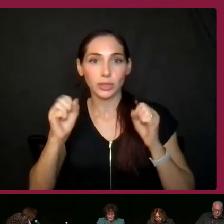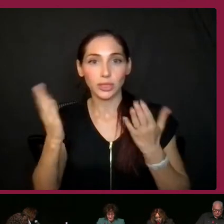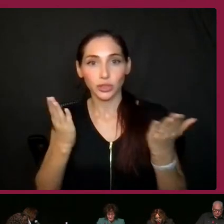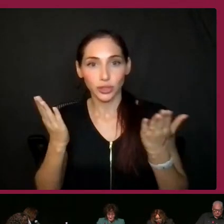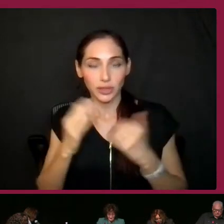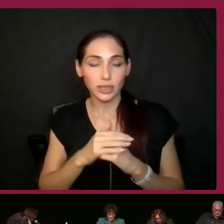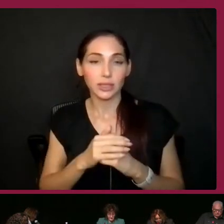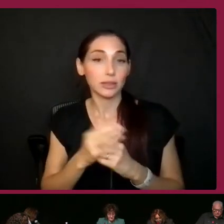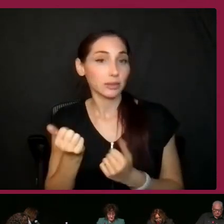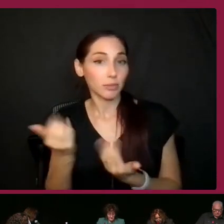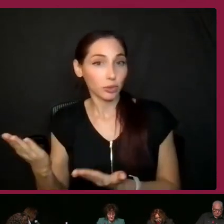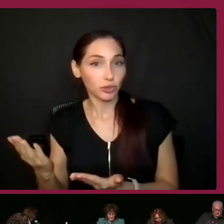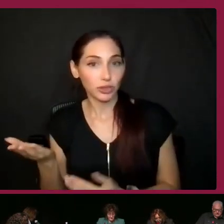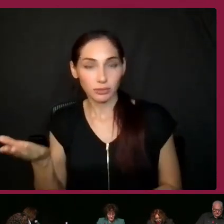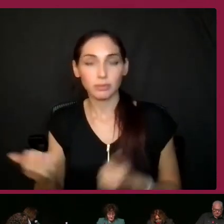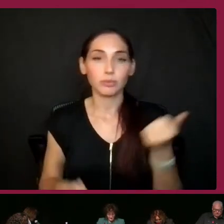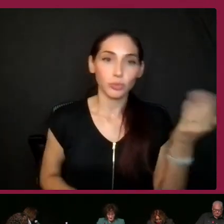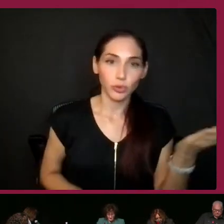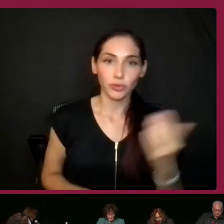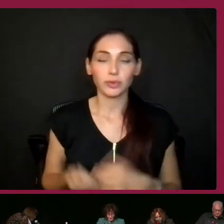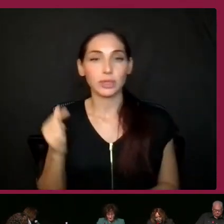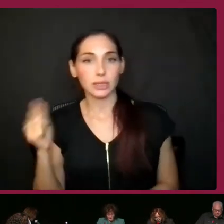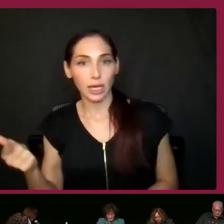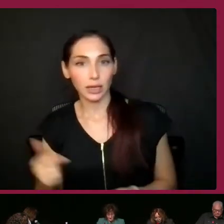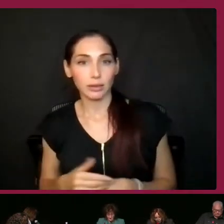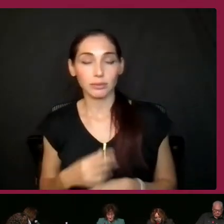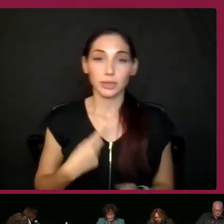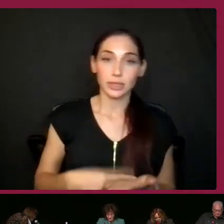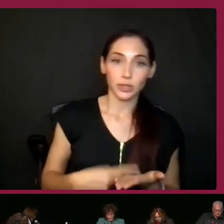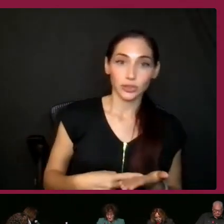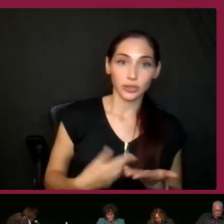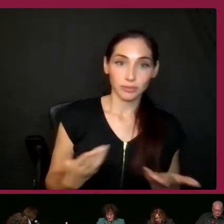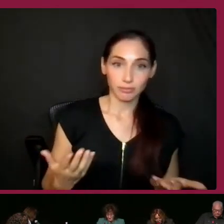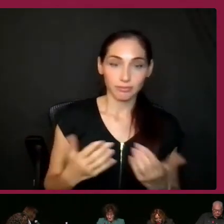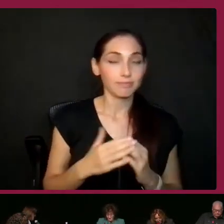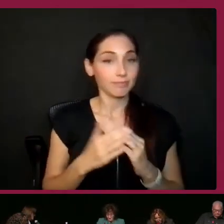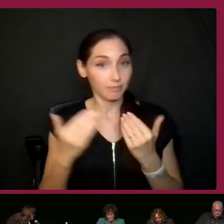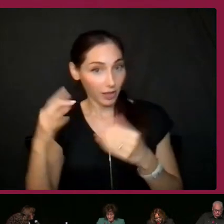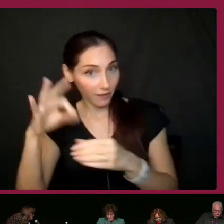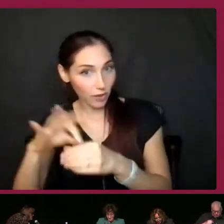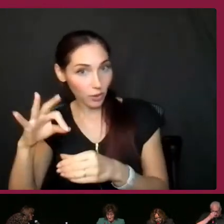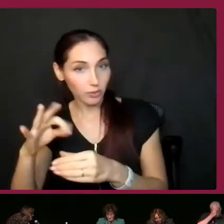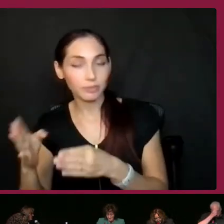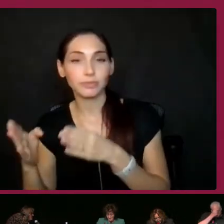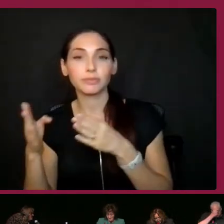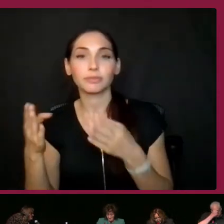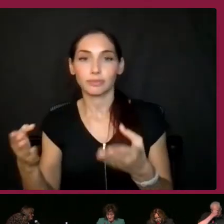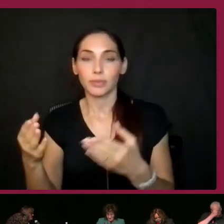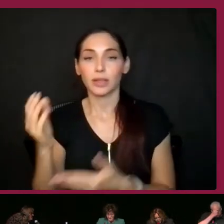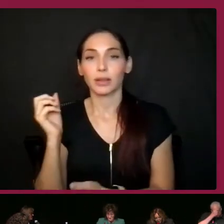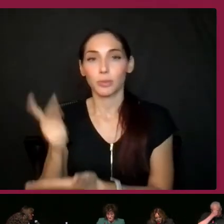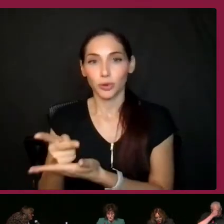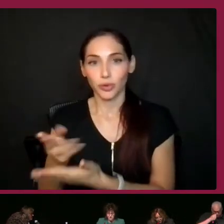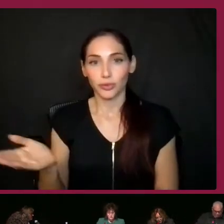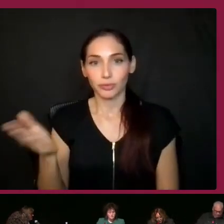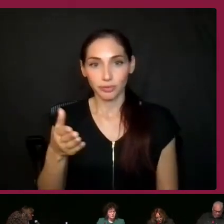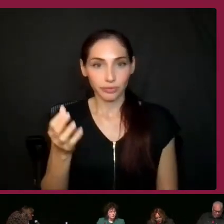A motion, please? So moved. Second. Discussion? Vote. Student Trustee Rivera? Approved. Trustee Gaines?